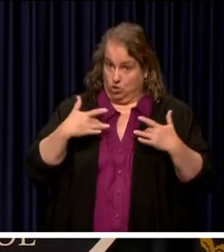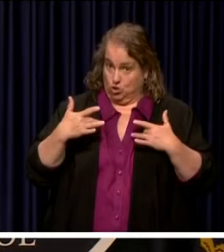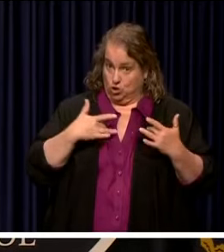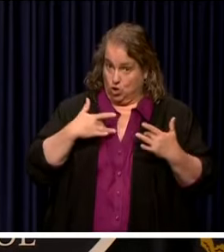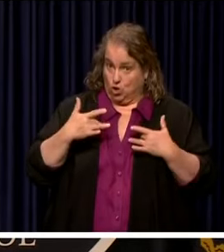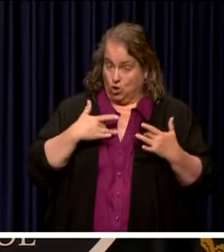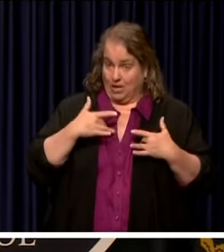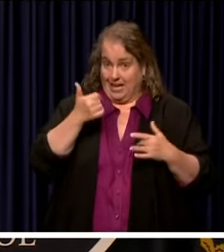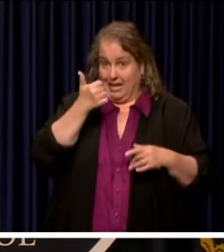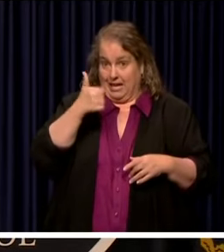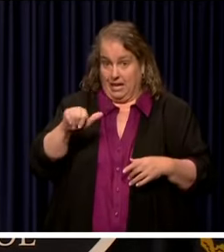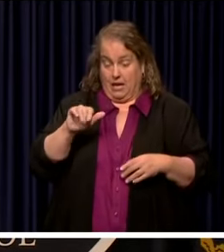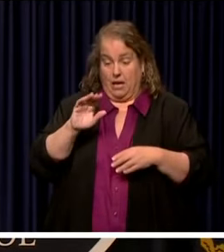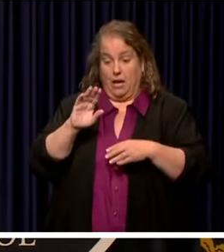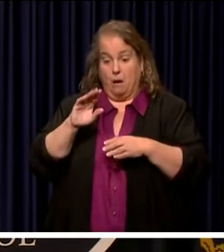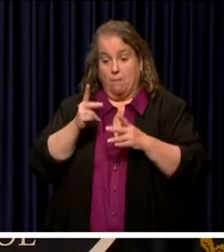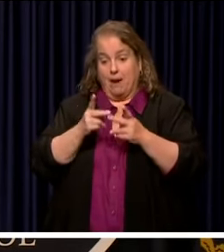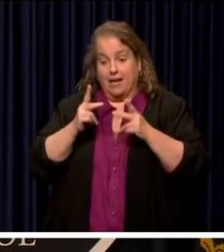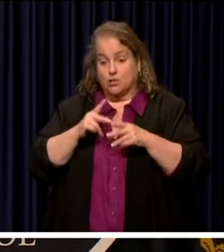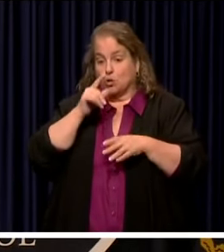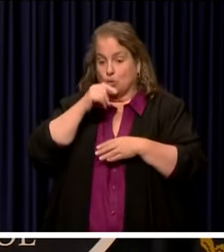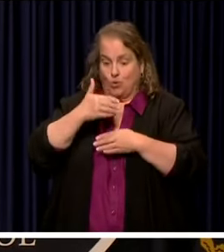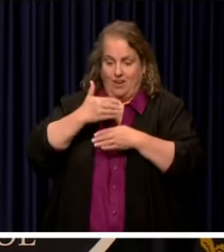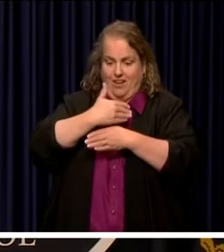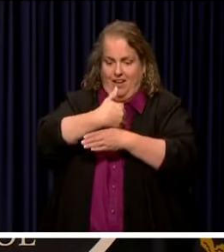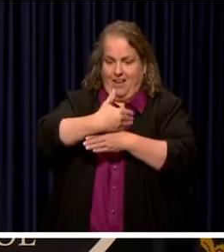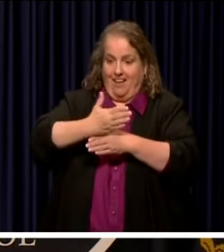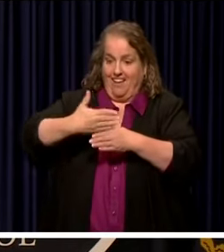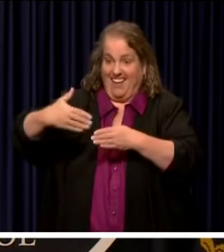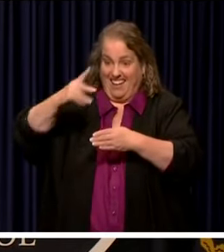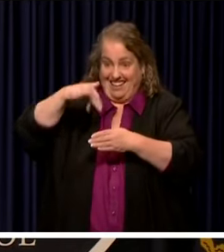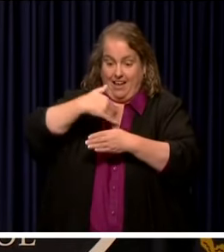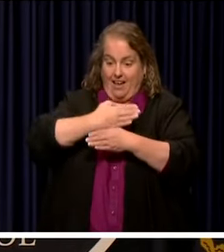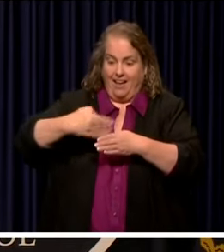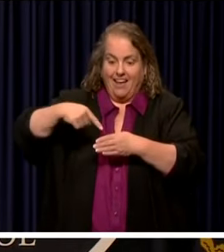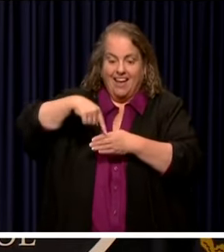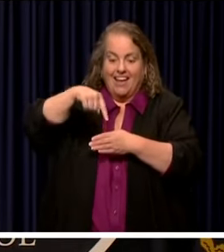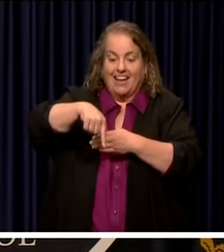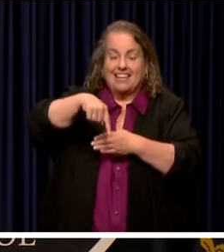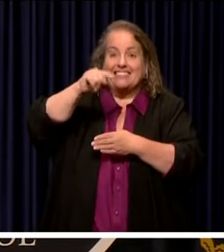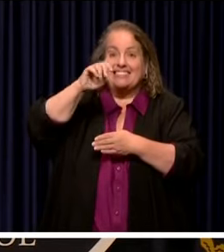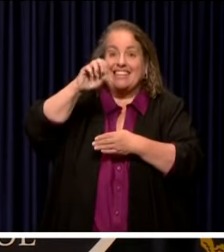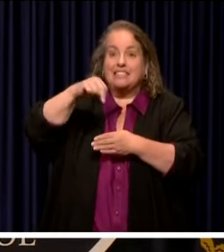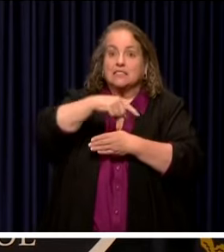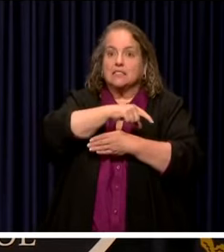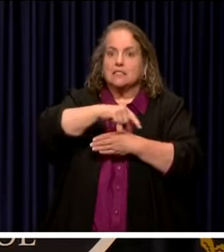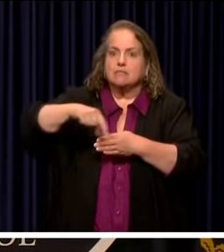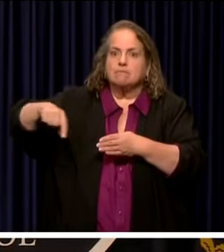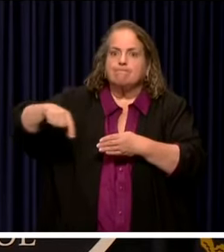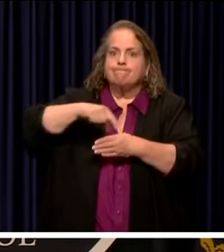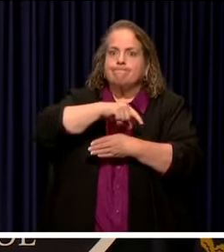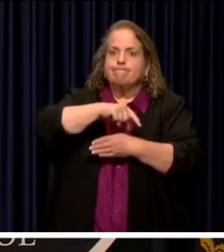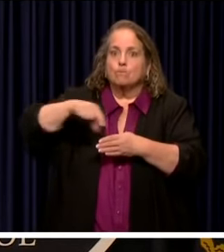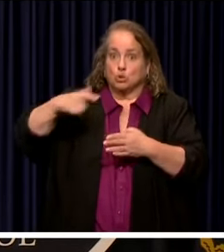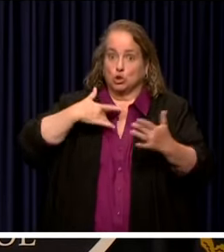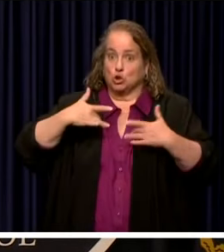IT'S ABOUT DOING AT THIS TIME BEST AND DOING AT THIS TIME RIGHT WAY THAT ULTIMATELY PROTECTS OUR PEOPLE.